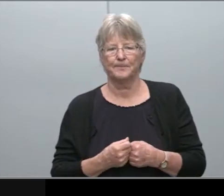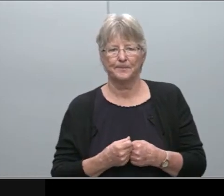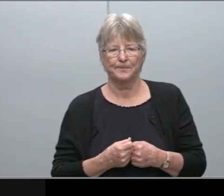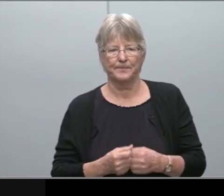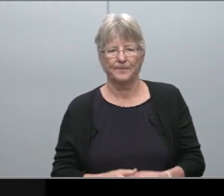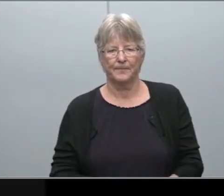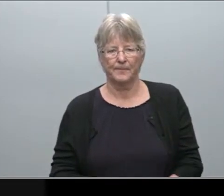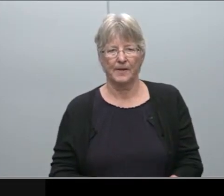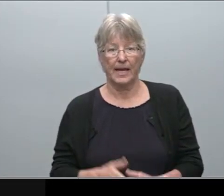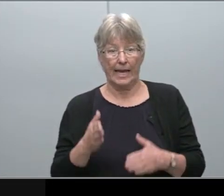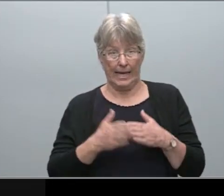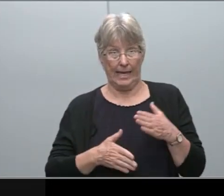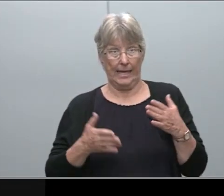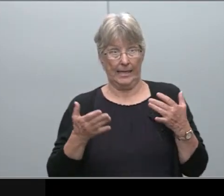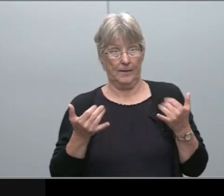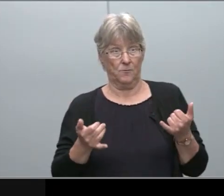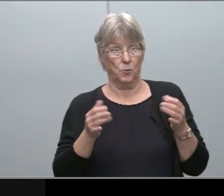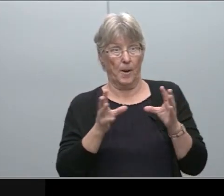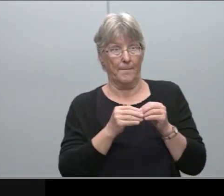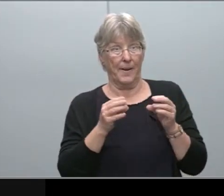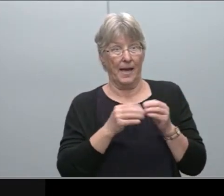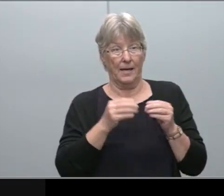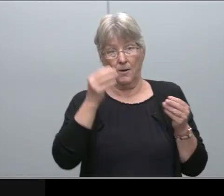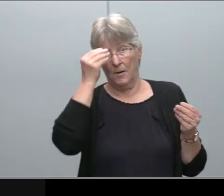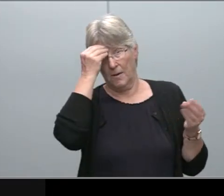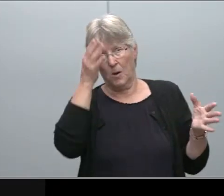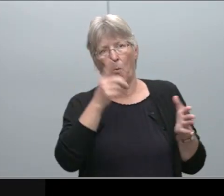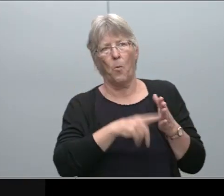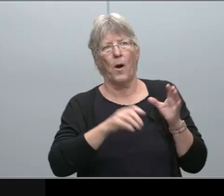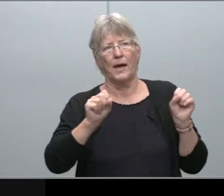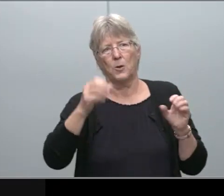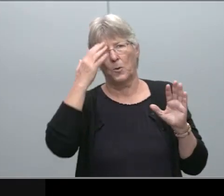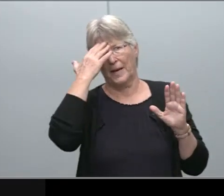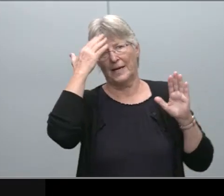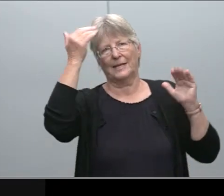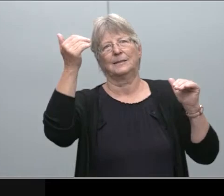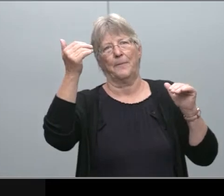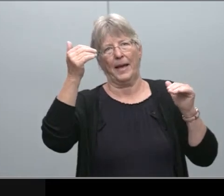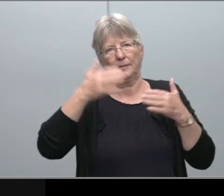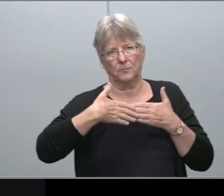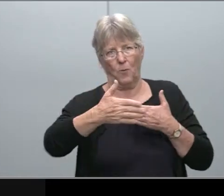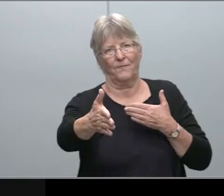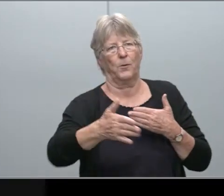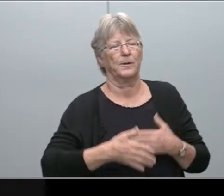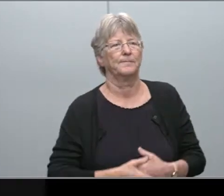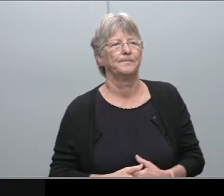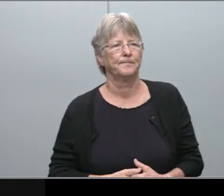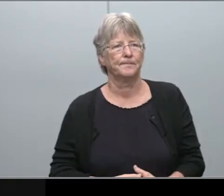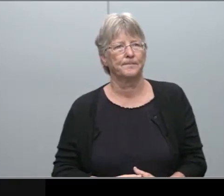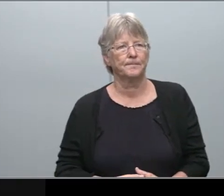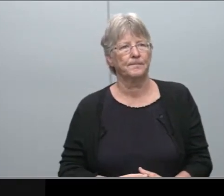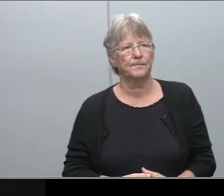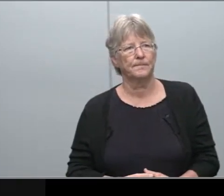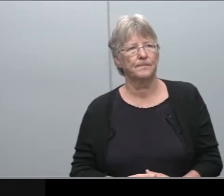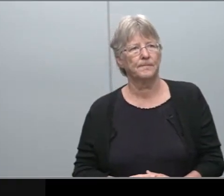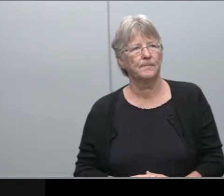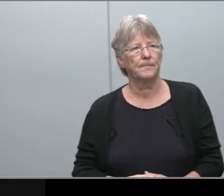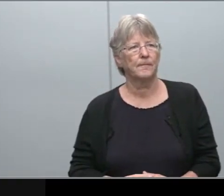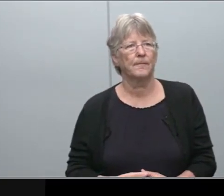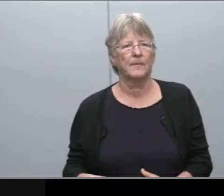And I wanted to kinda orient you to so where are we in this process? But more importantly, where are you? And so on this slide, we wanted to share